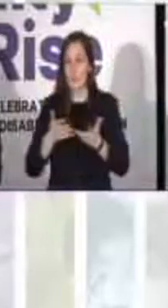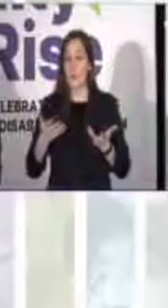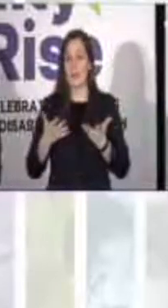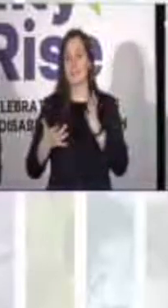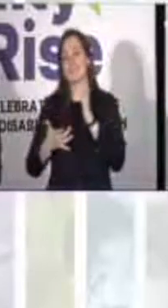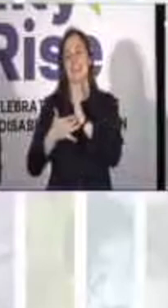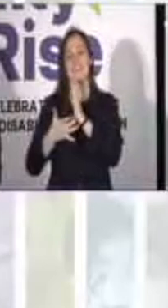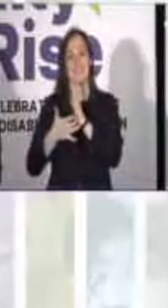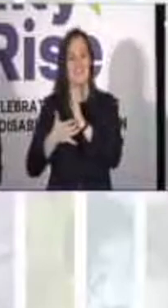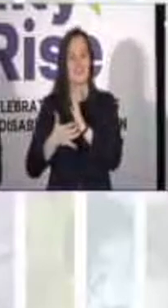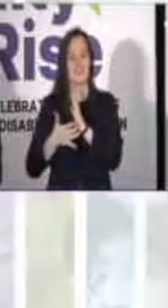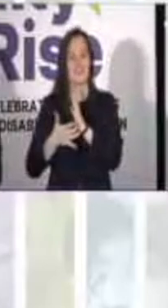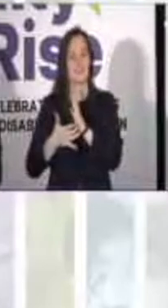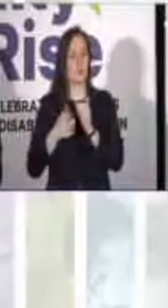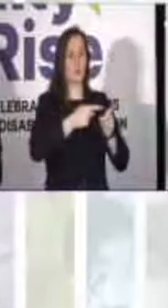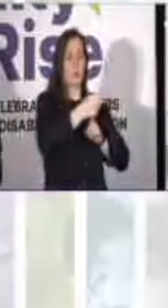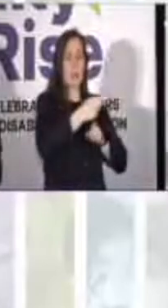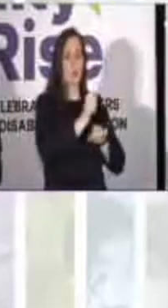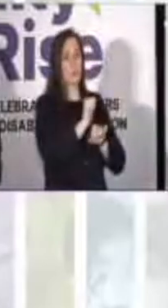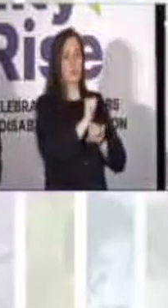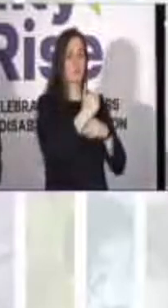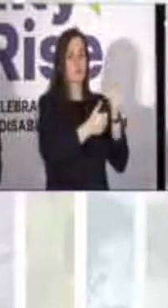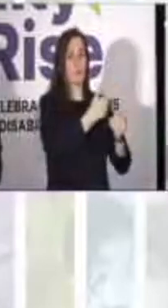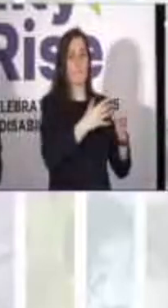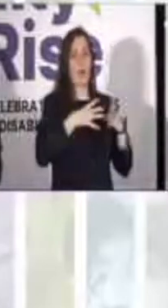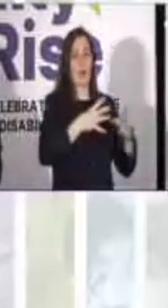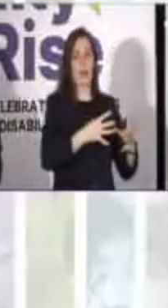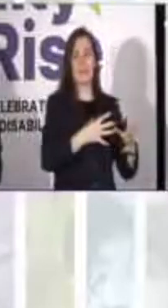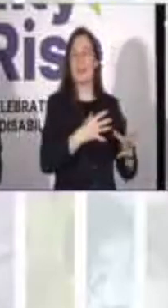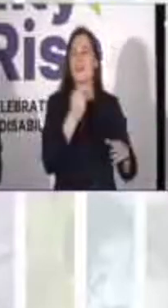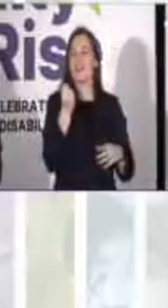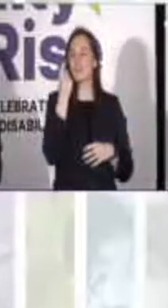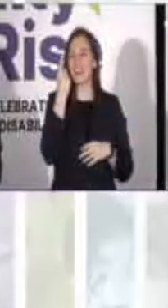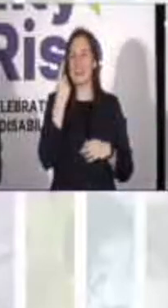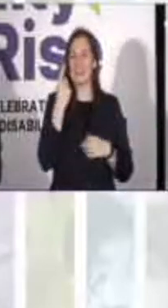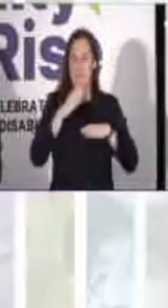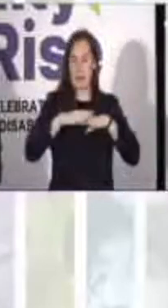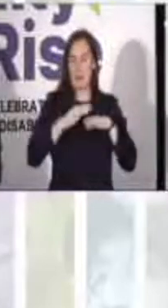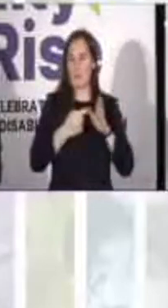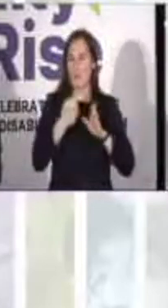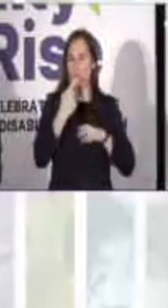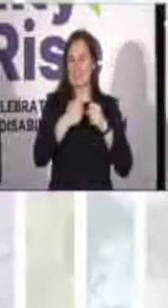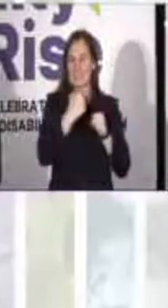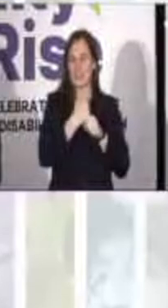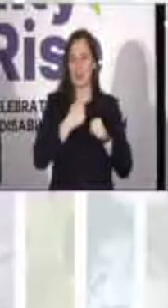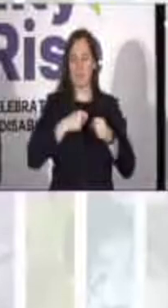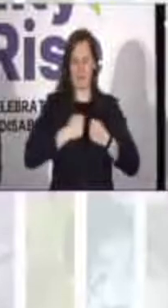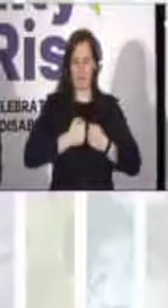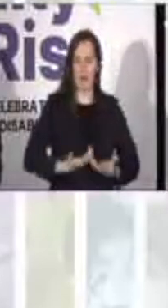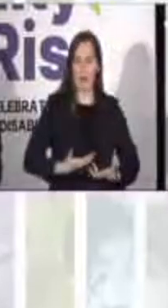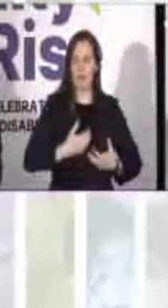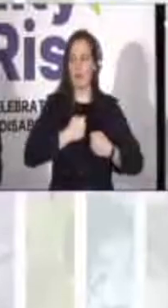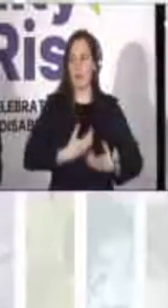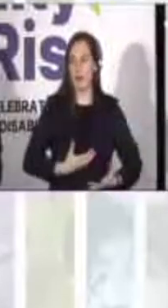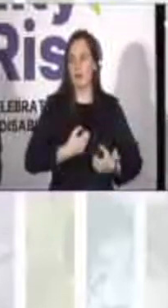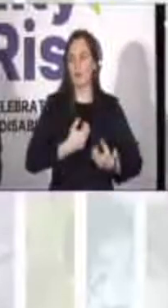I WAS RUNNING INTO A WALL OF BURNOUT AT LEAST ONCE A YEAR LEADING TO SICK LEAVE AND AT TIMES HOSPITALIZATIONS.